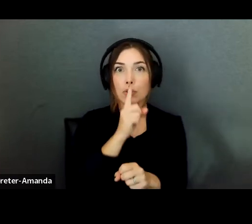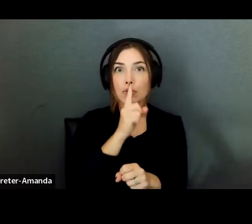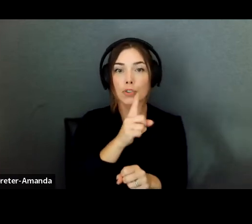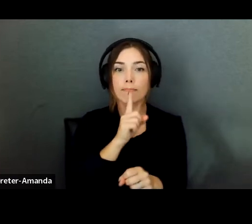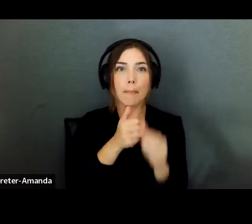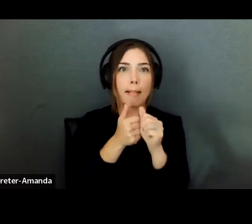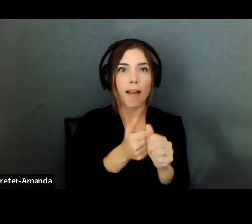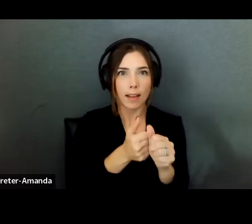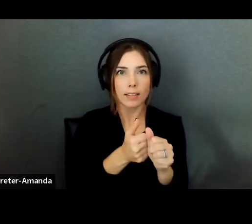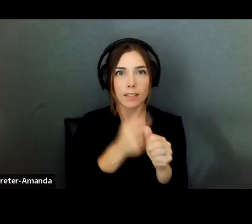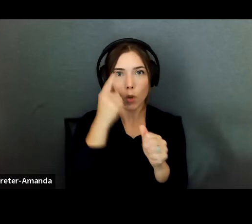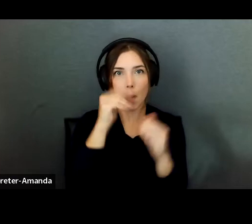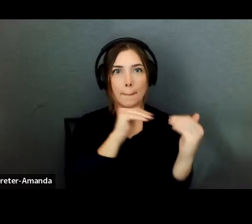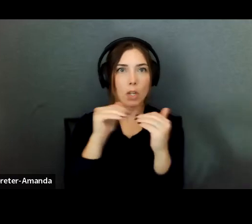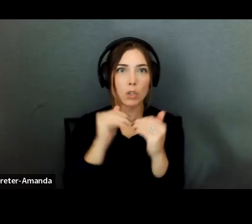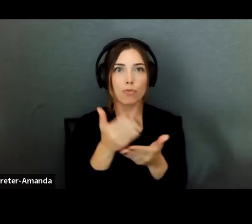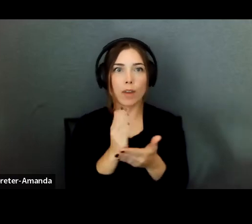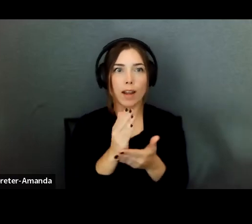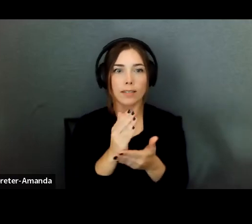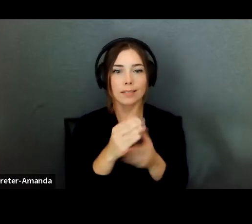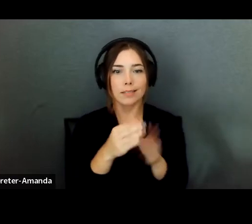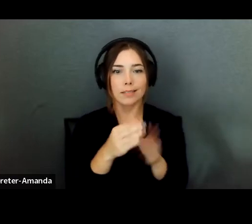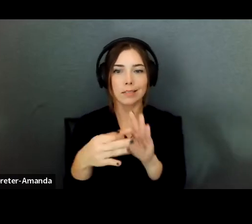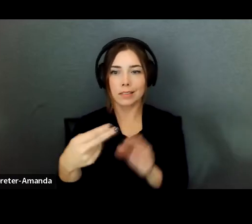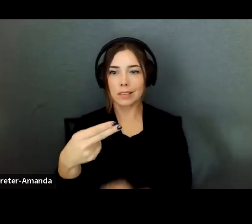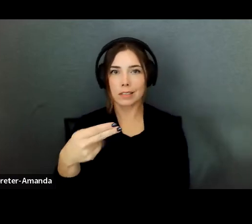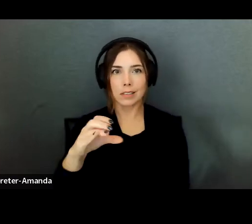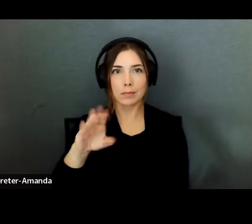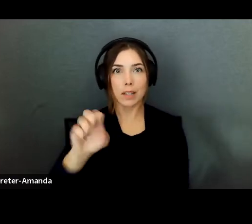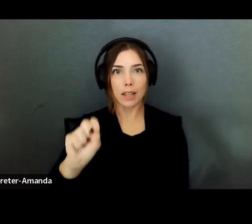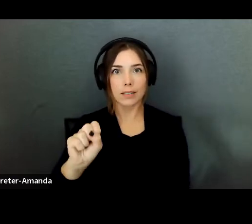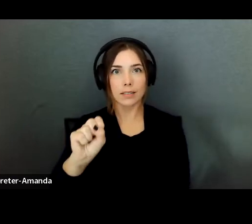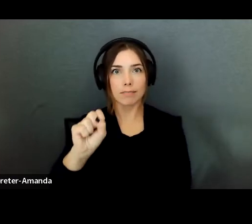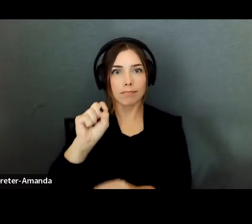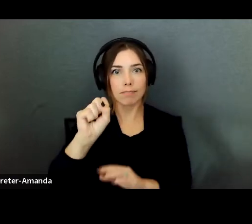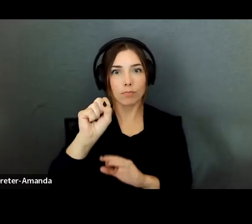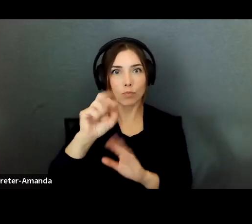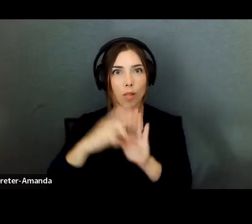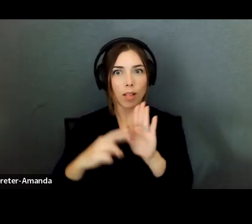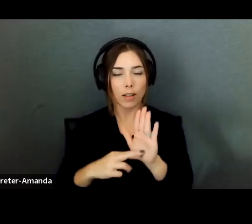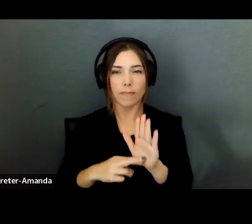when it comes to HCBS setting role. Let me give a visual description. A middle age wide woman.